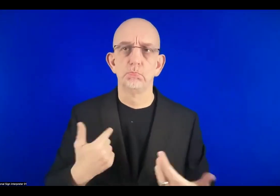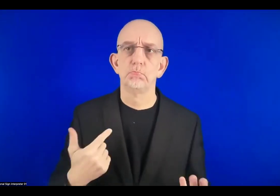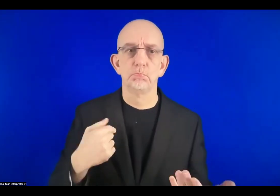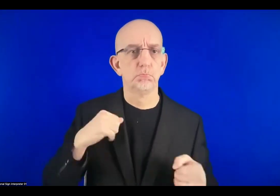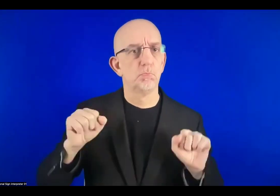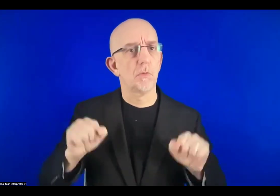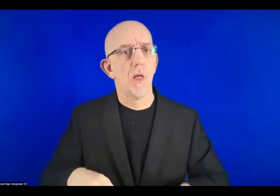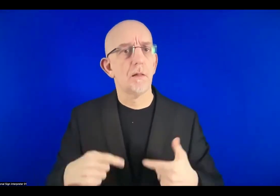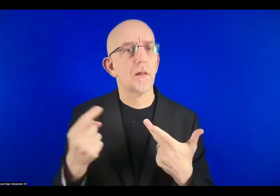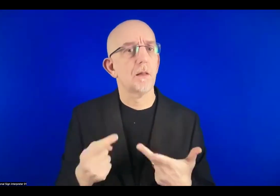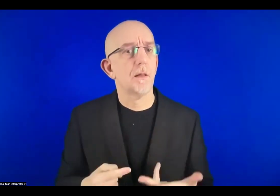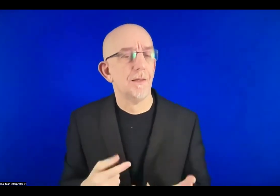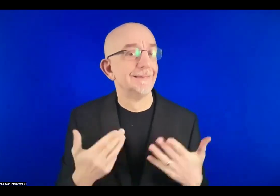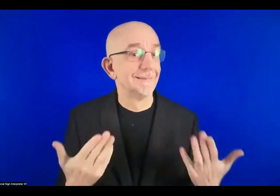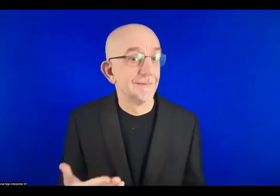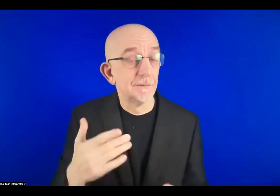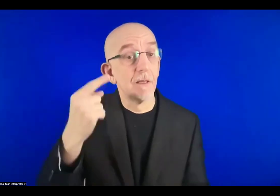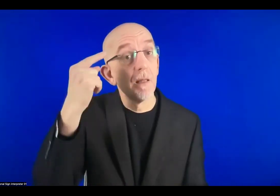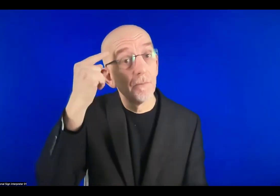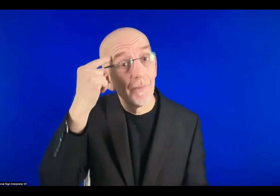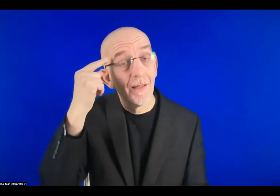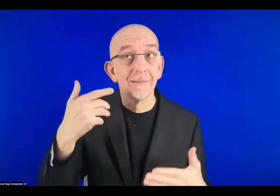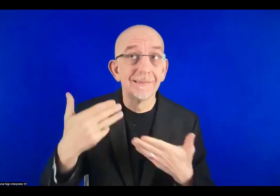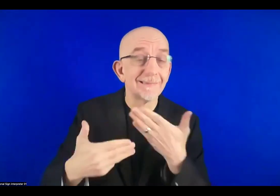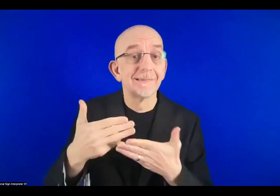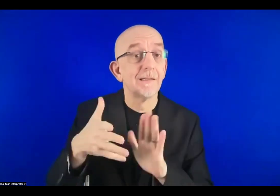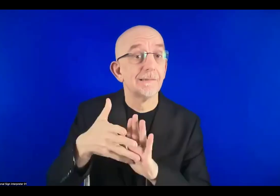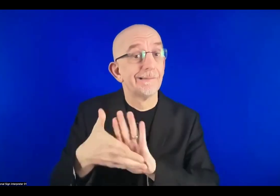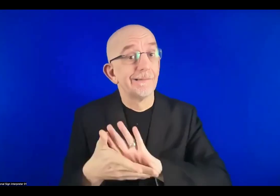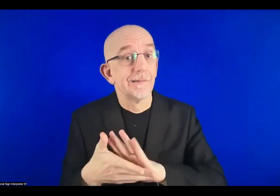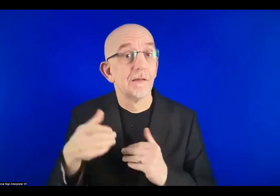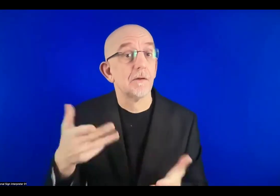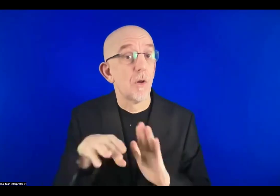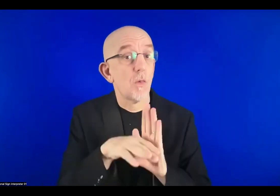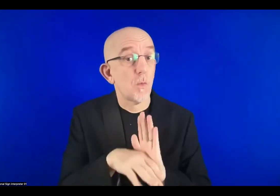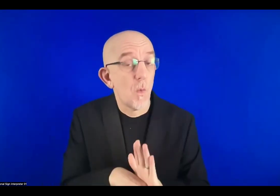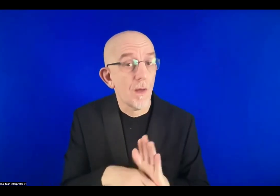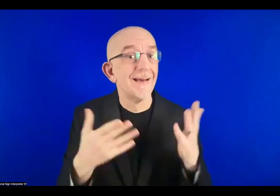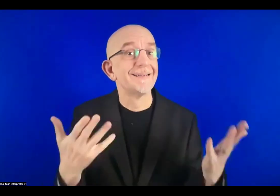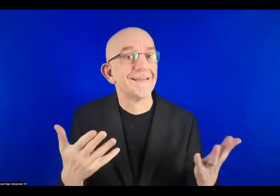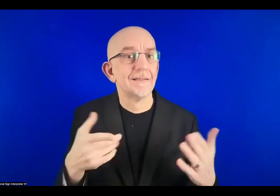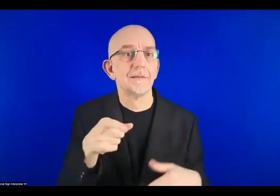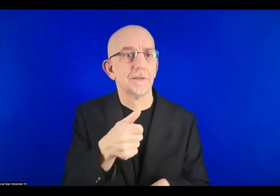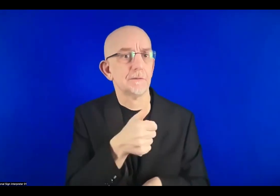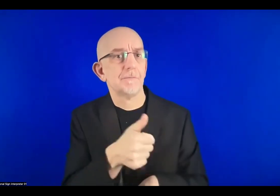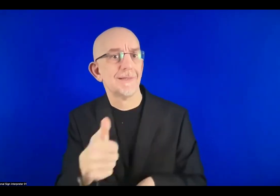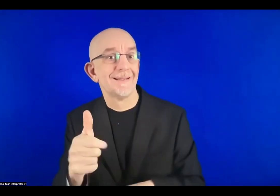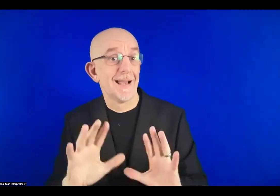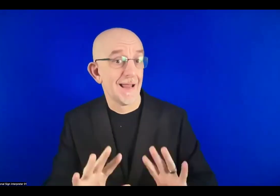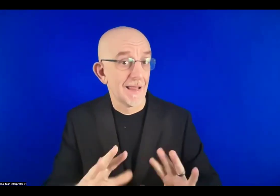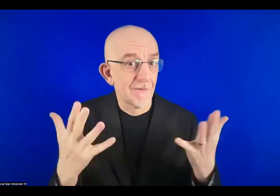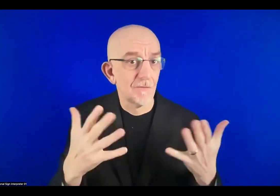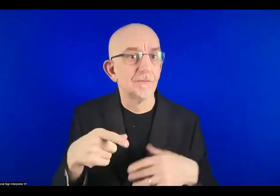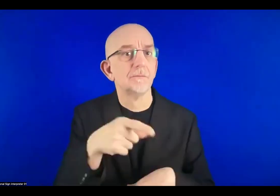projects within these areas which push the boundaries of our existing knowledge, and